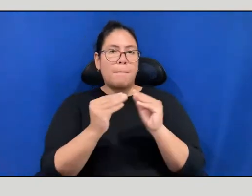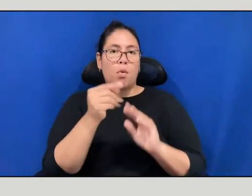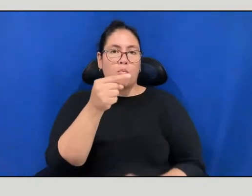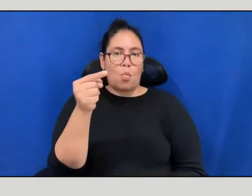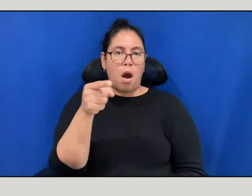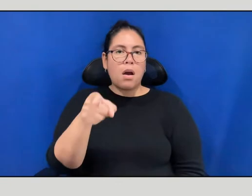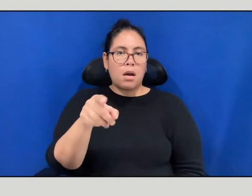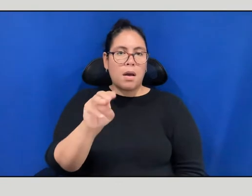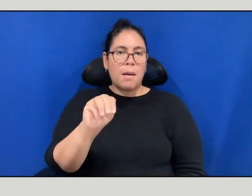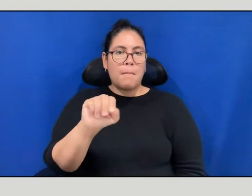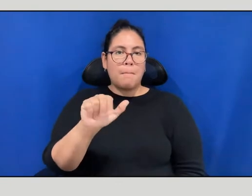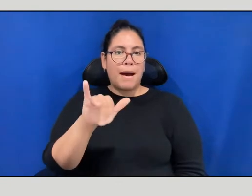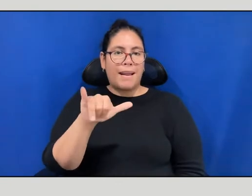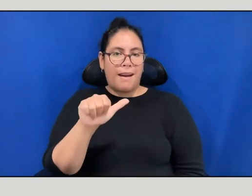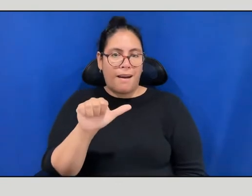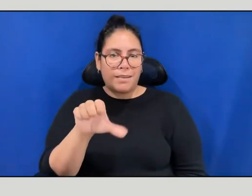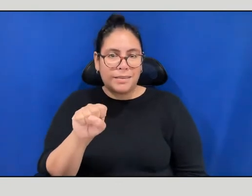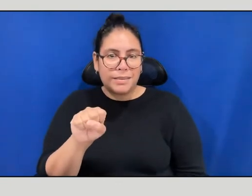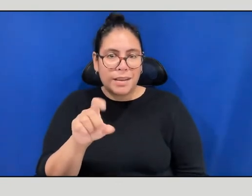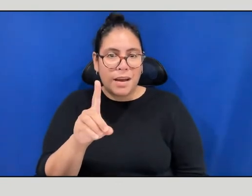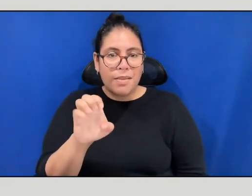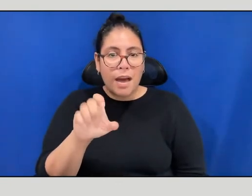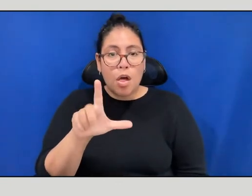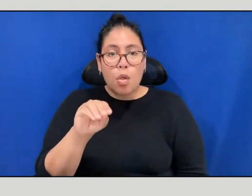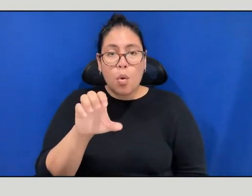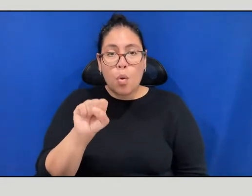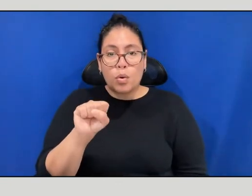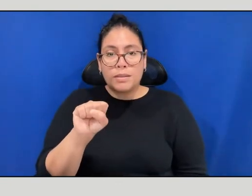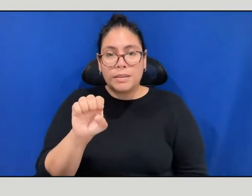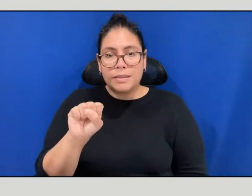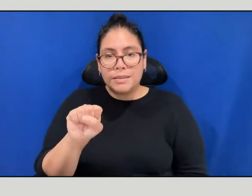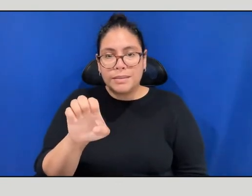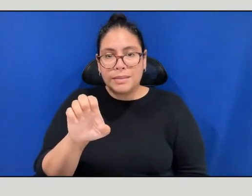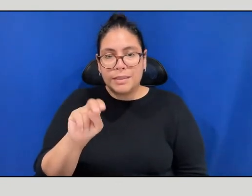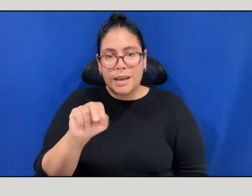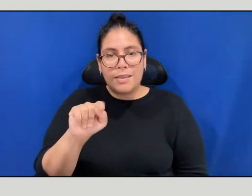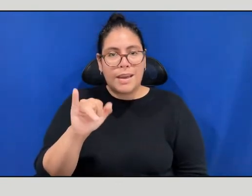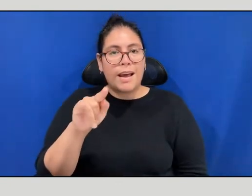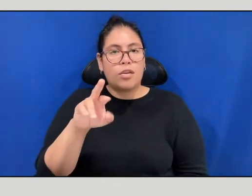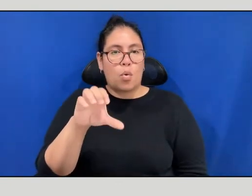and I wanted to make a figure really with that knowledge, that ancestral knowledge